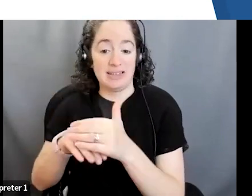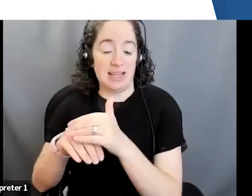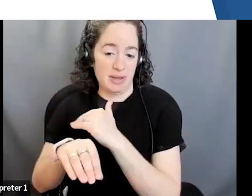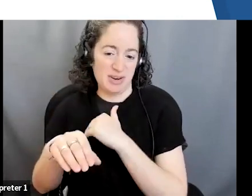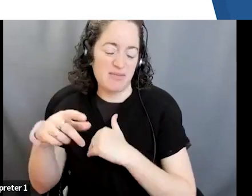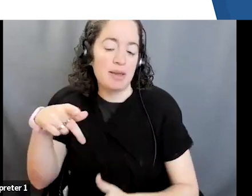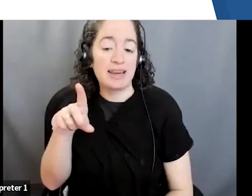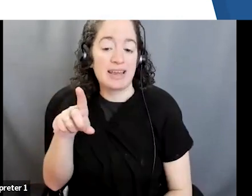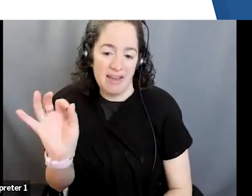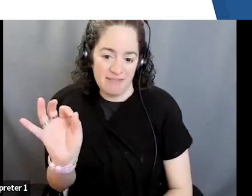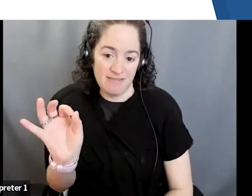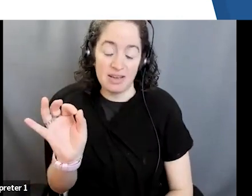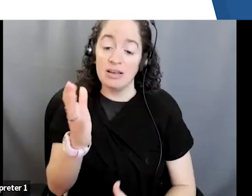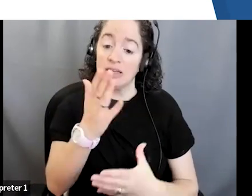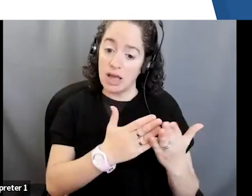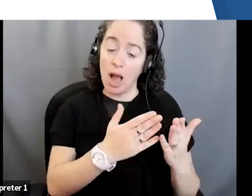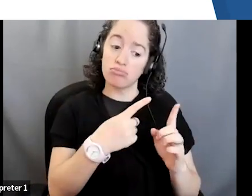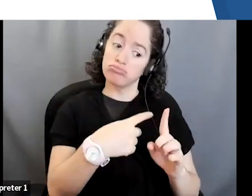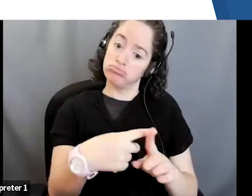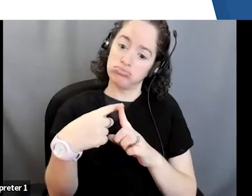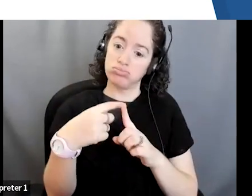that will be a great Meetup to tune in for.